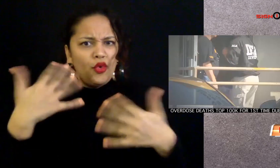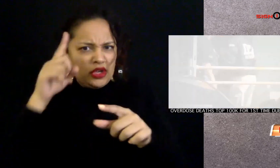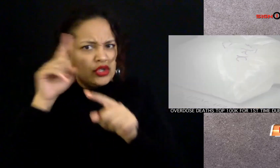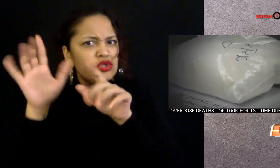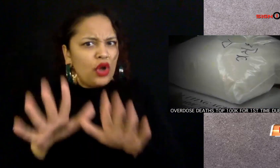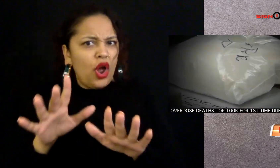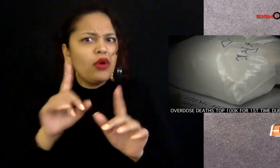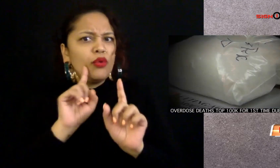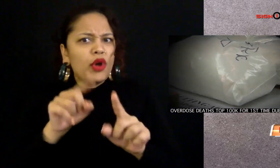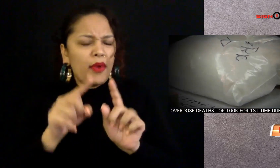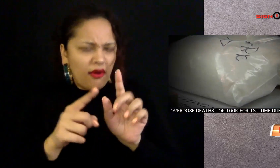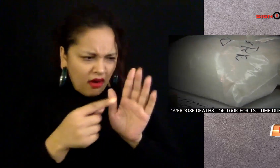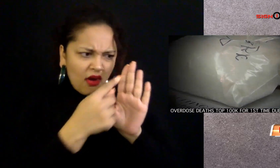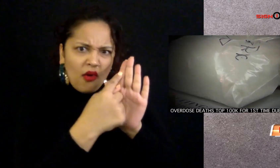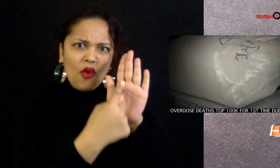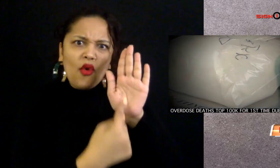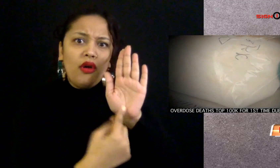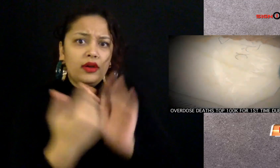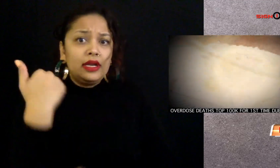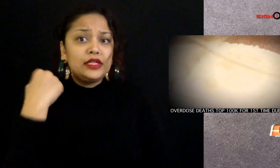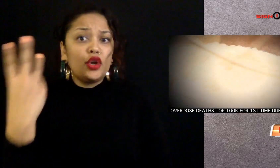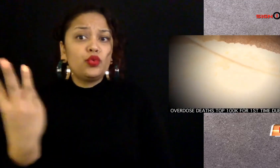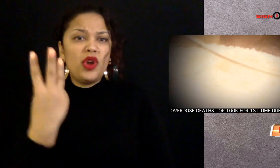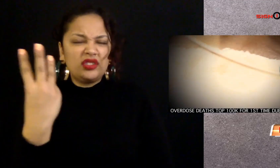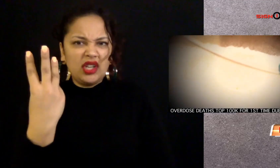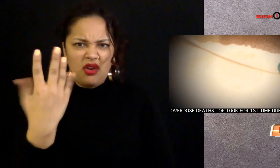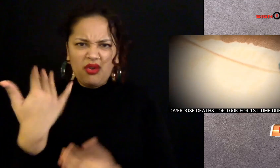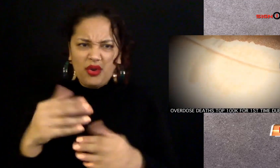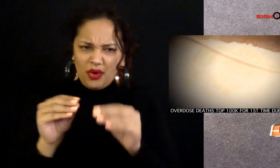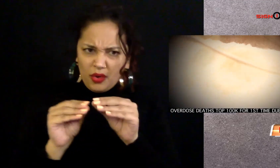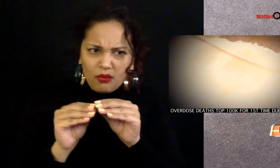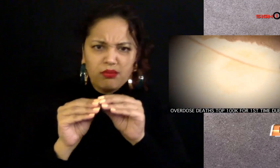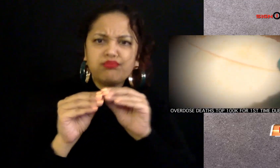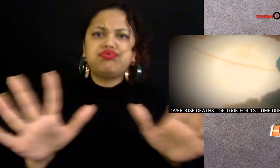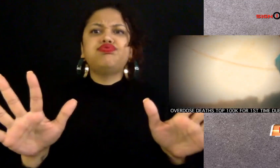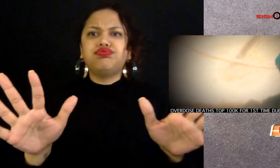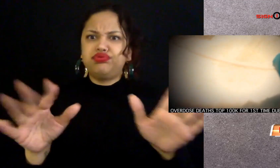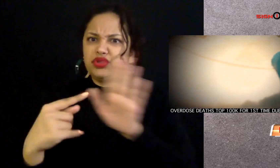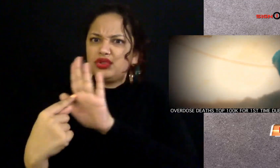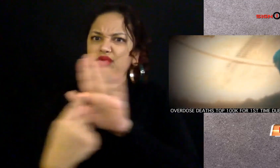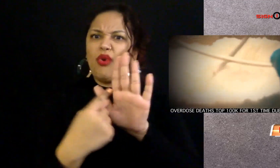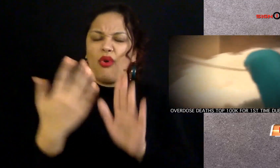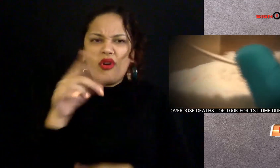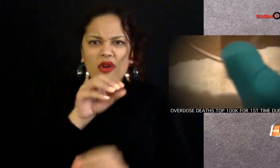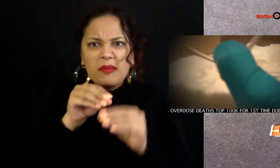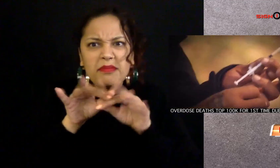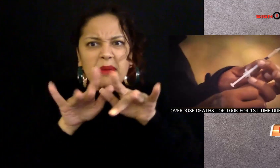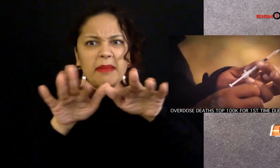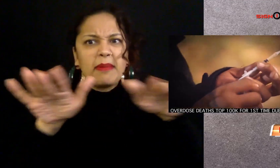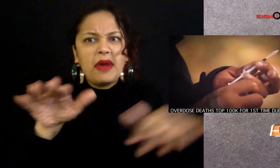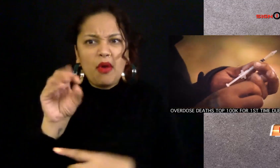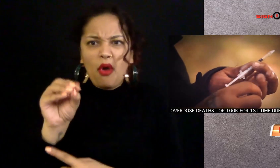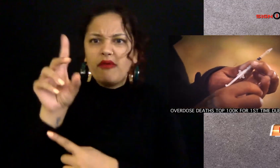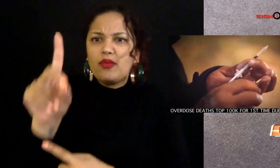the US Centers for Disease Control and Prevention published a shocking report on Wednesday that